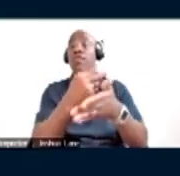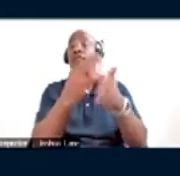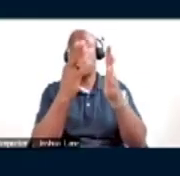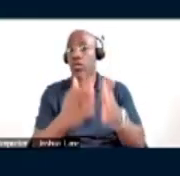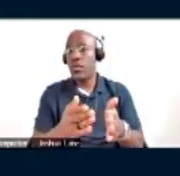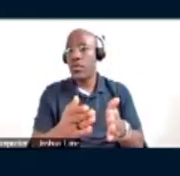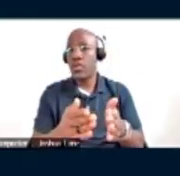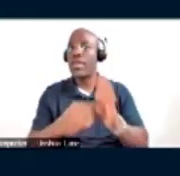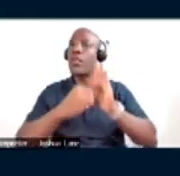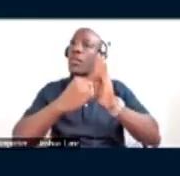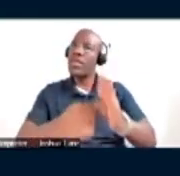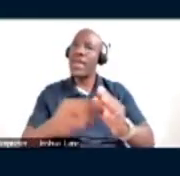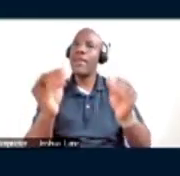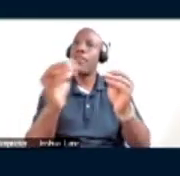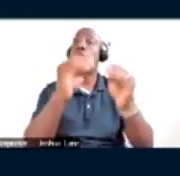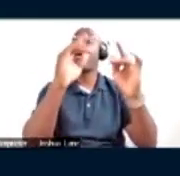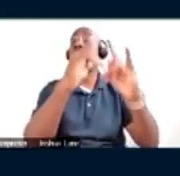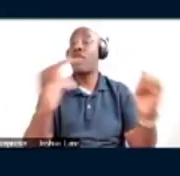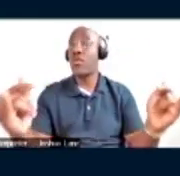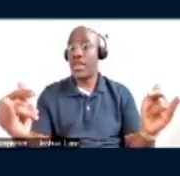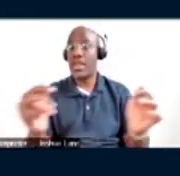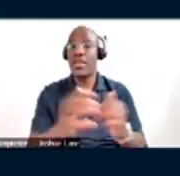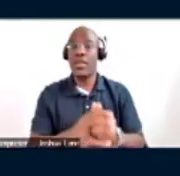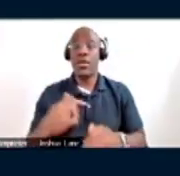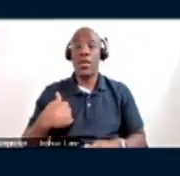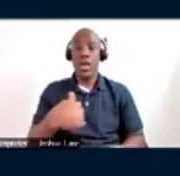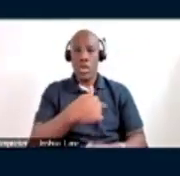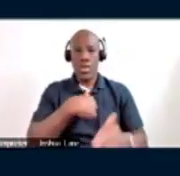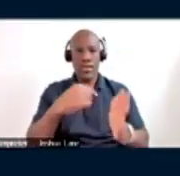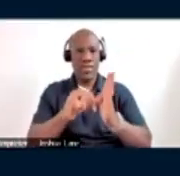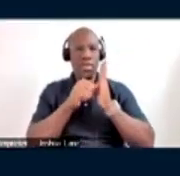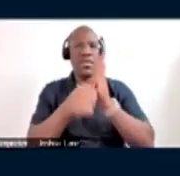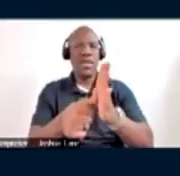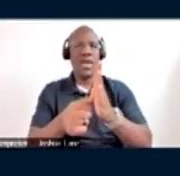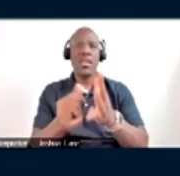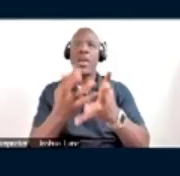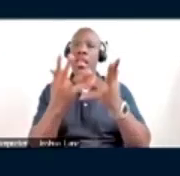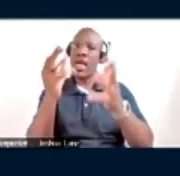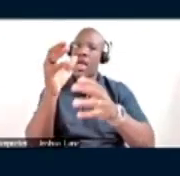And we've emphasized a lot of training for SROs. And how you do this.